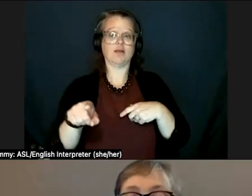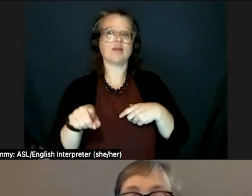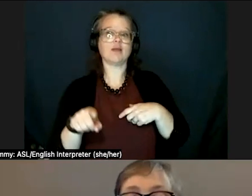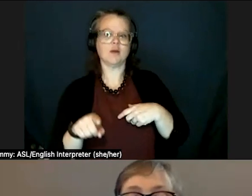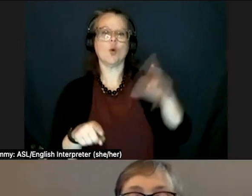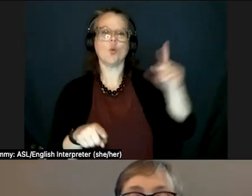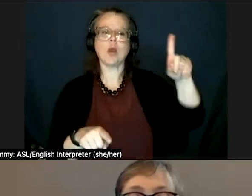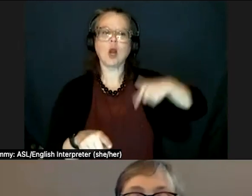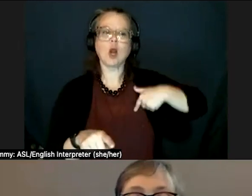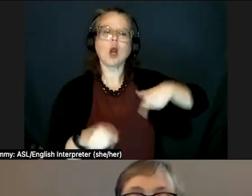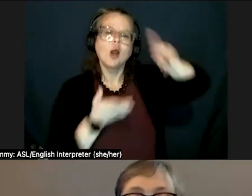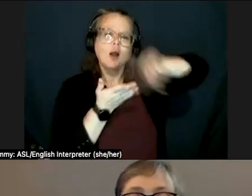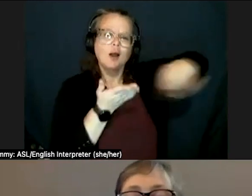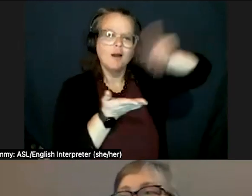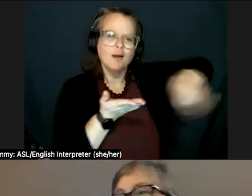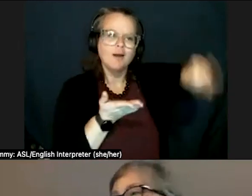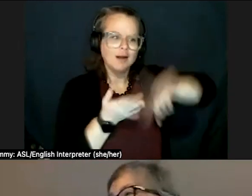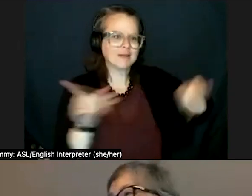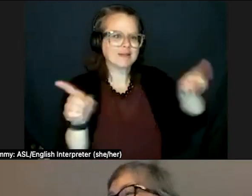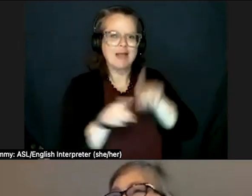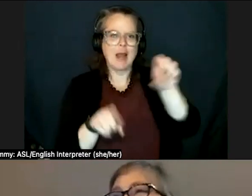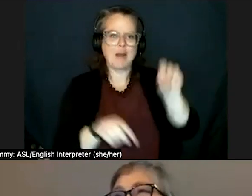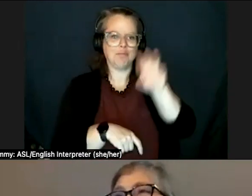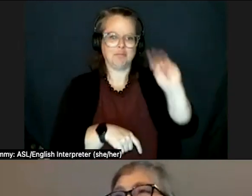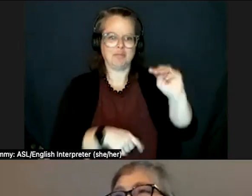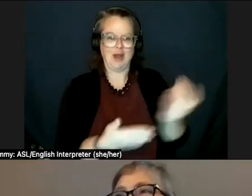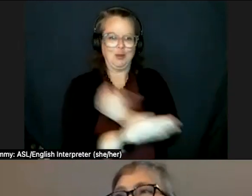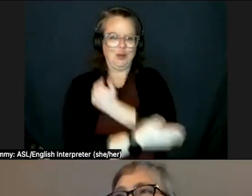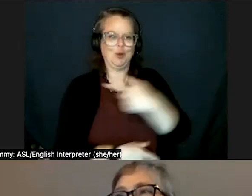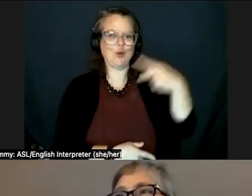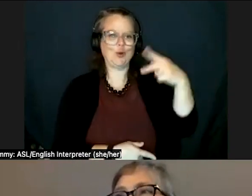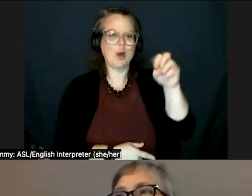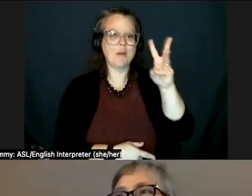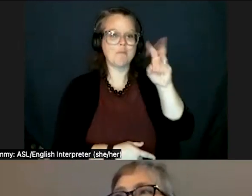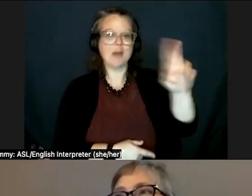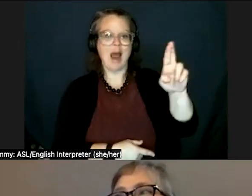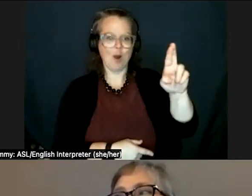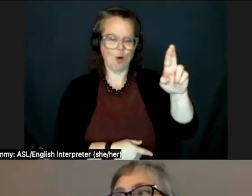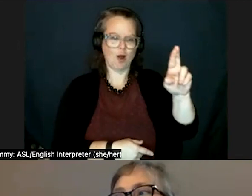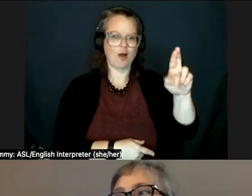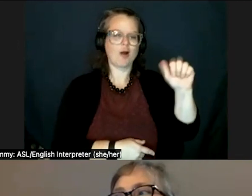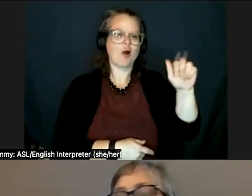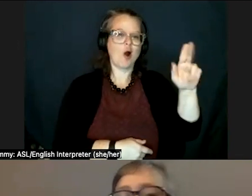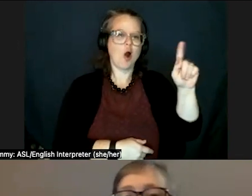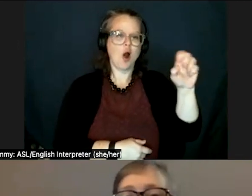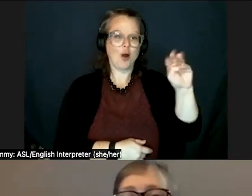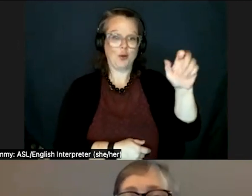want to just let me know? And because we're also building all of our workflows for the first time,